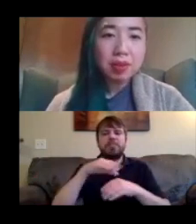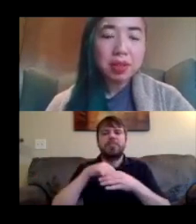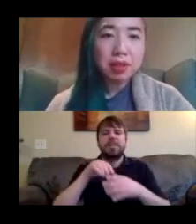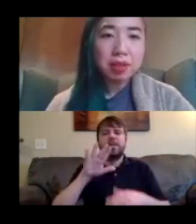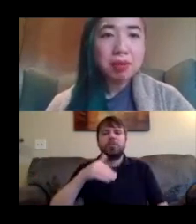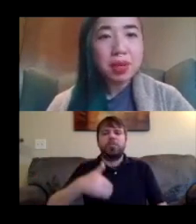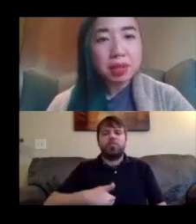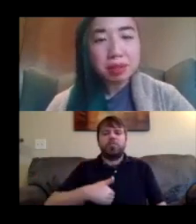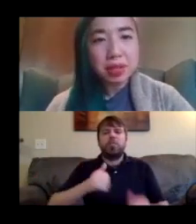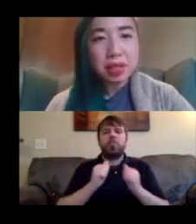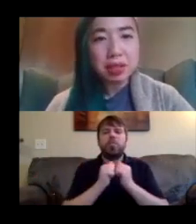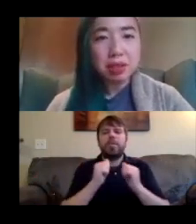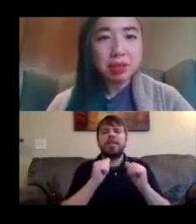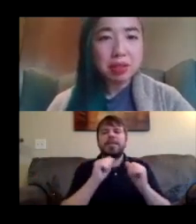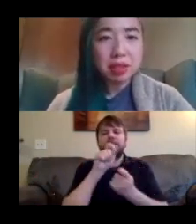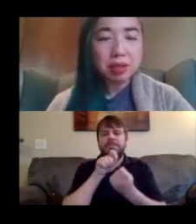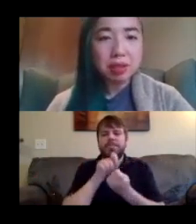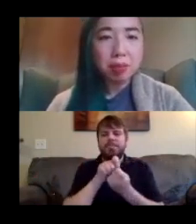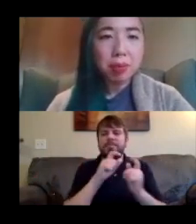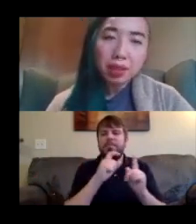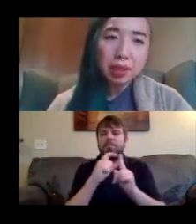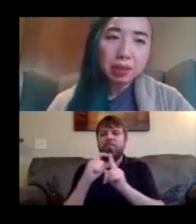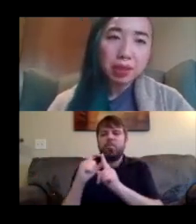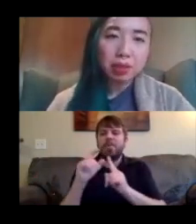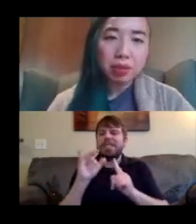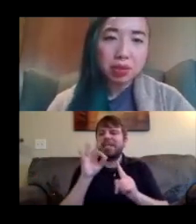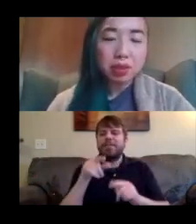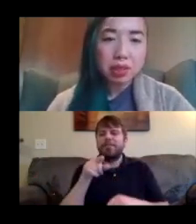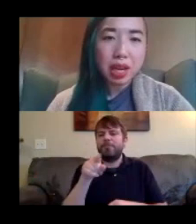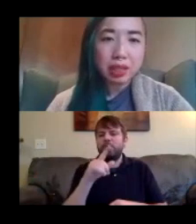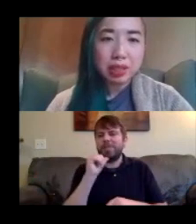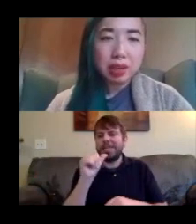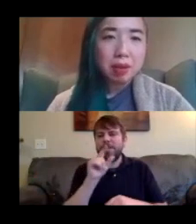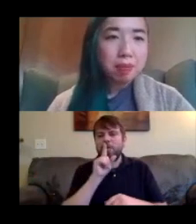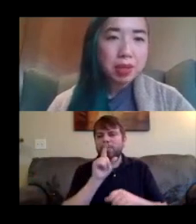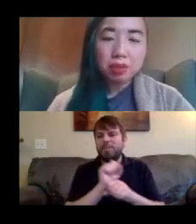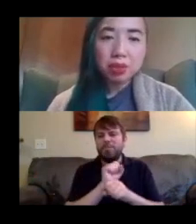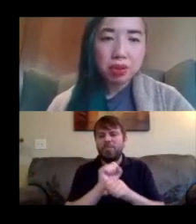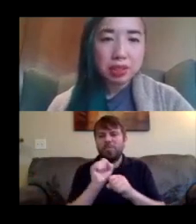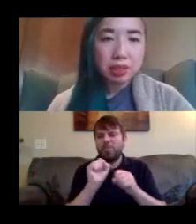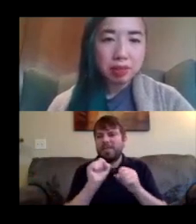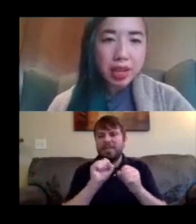didn't read through it, you didn't process what the original text meant or was trying to convey,